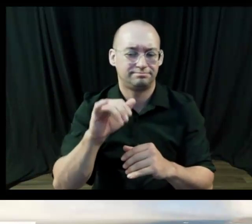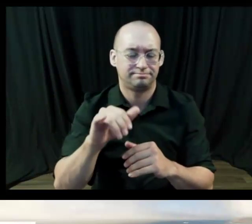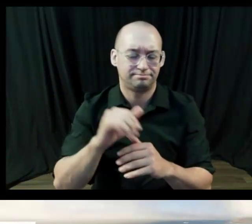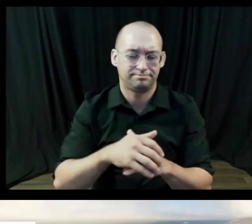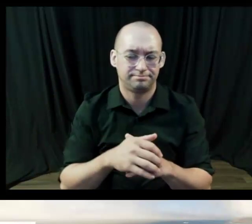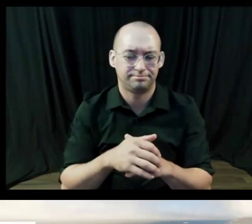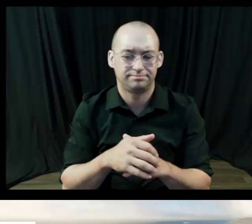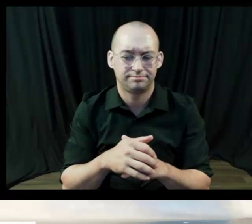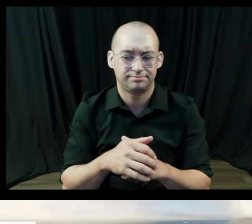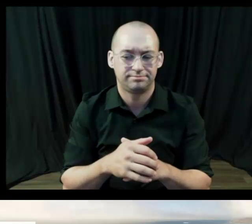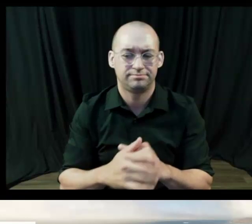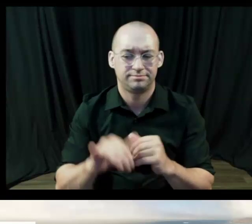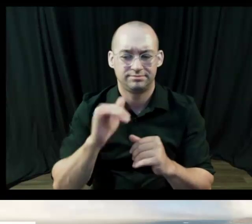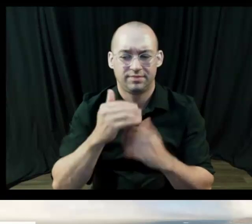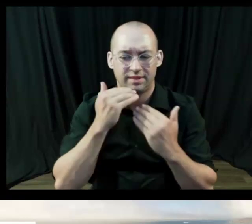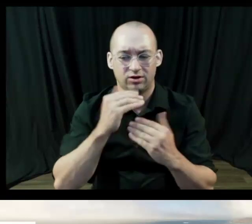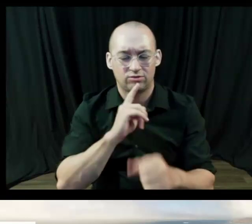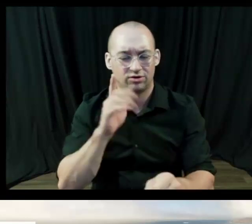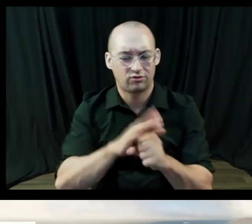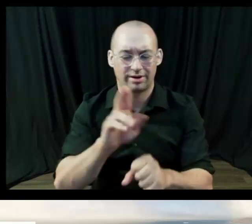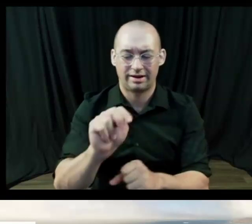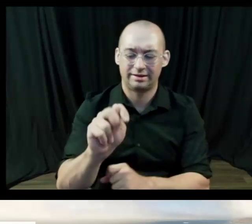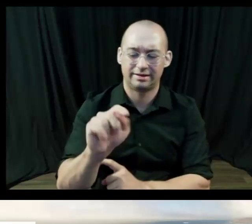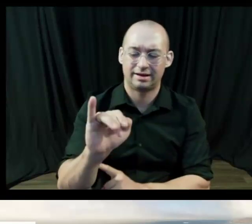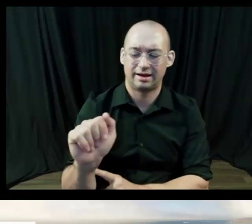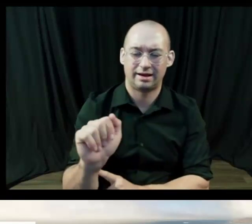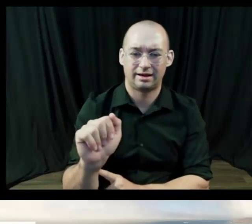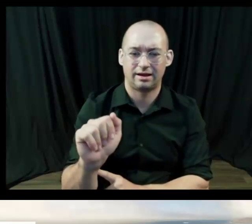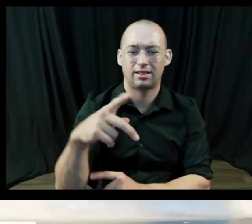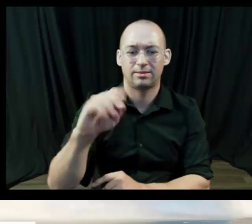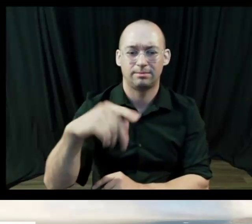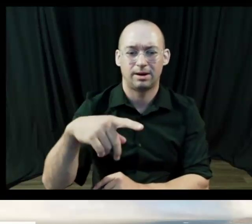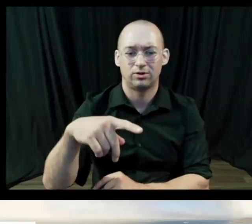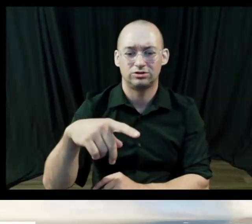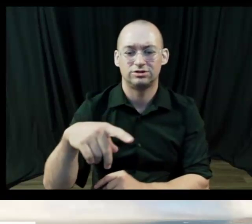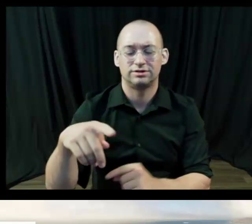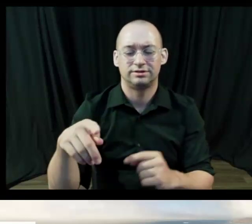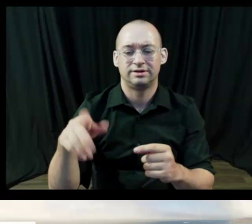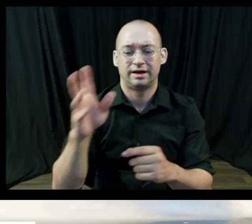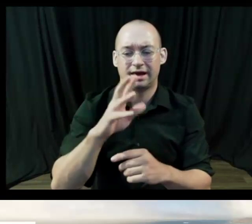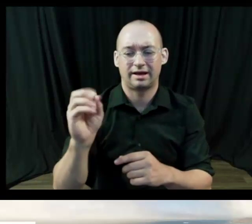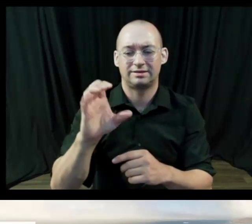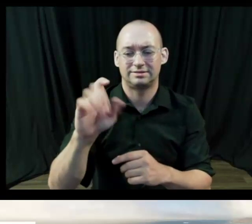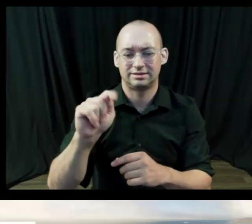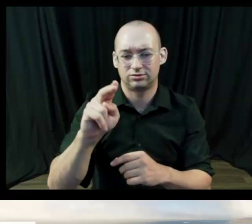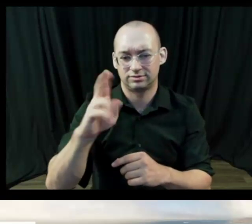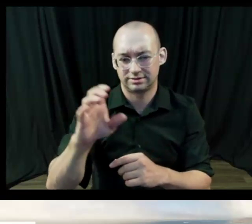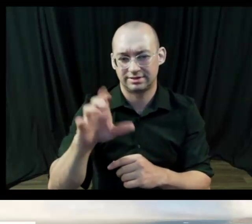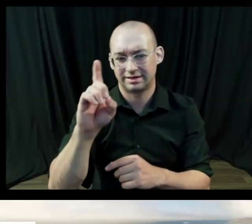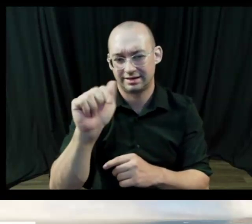Okay, thank you. So just to confirm, NTIA s population viewer and then CPU sees data,